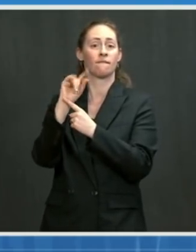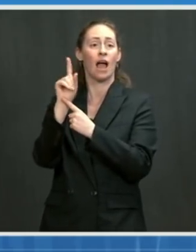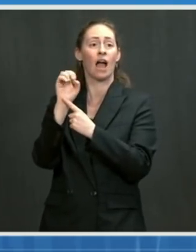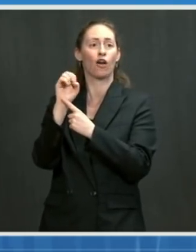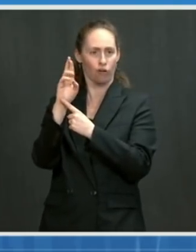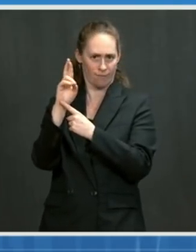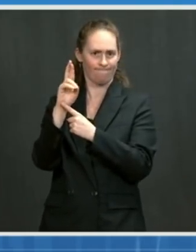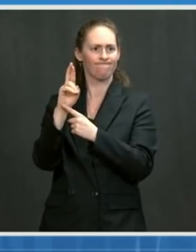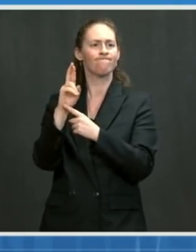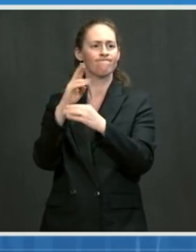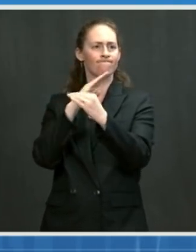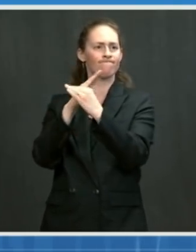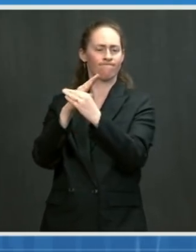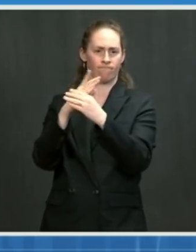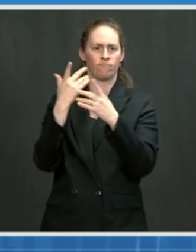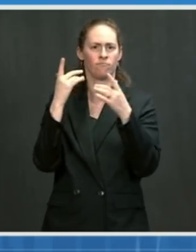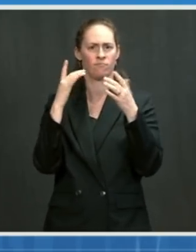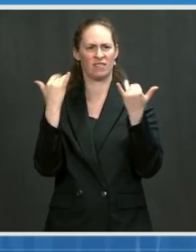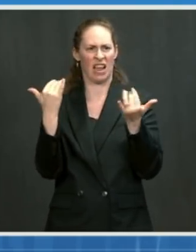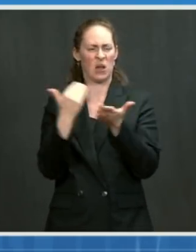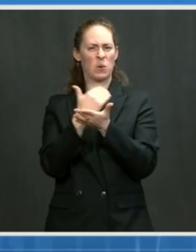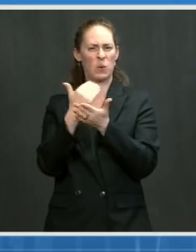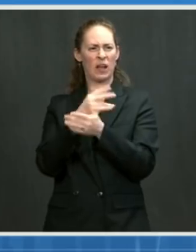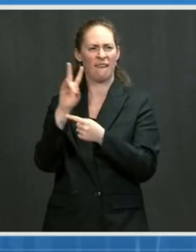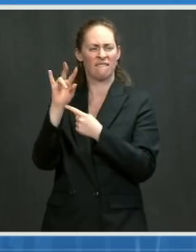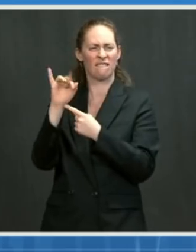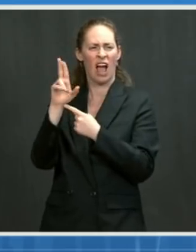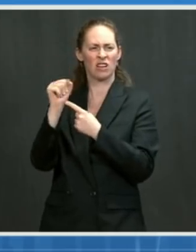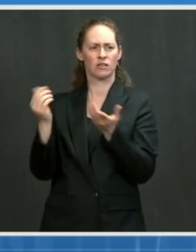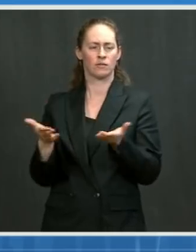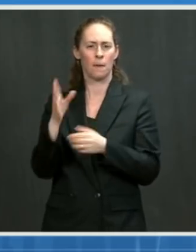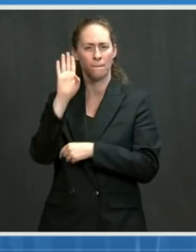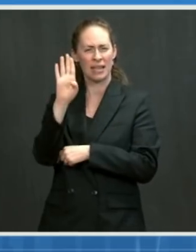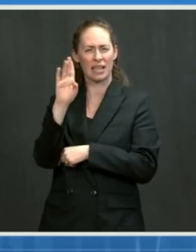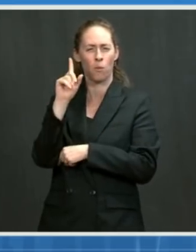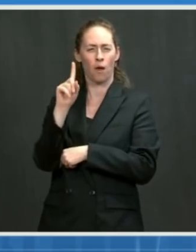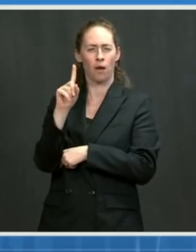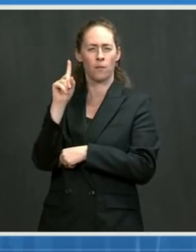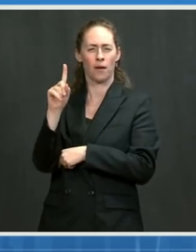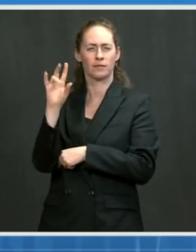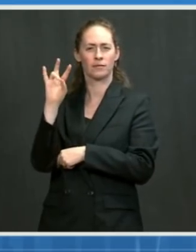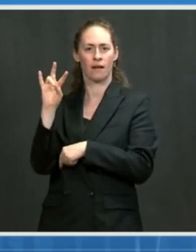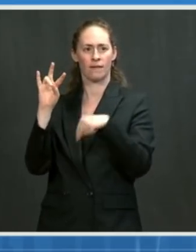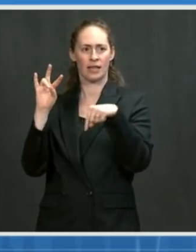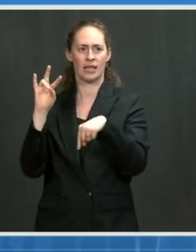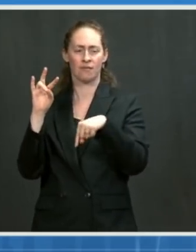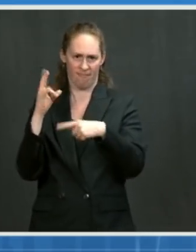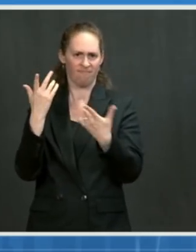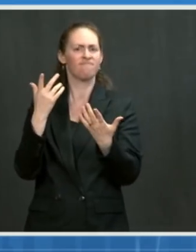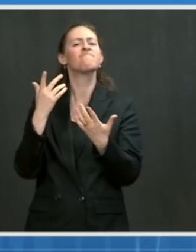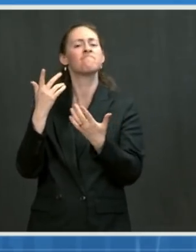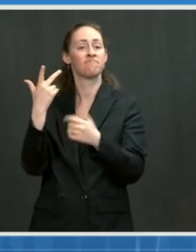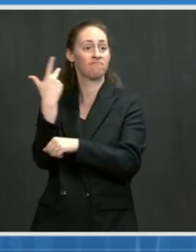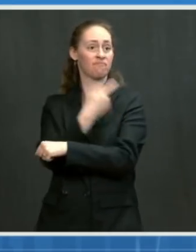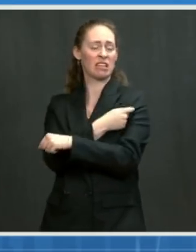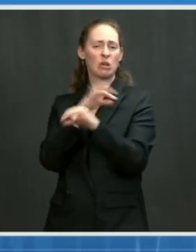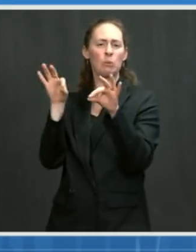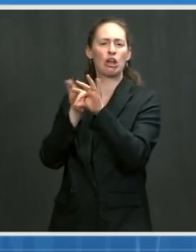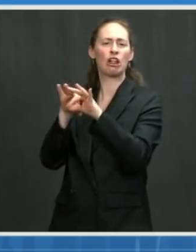DEMONSTRATES HOW E FOEKTIVE A PFIZER VACCINE IS AGAINST THE